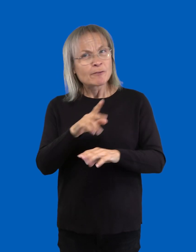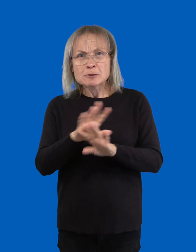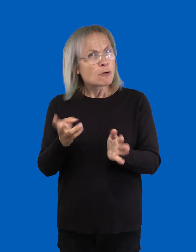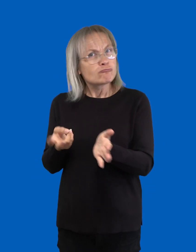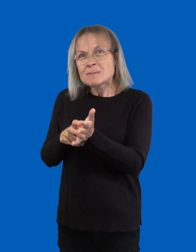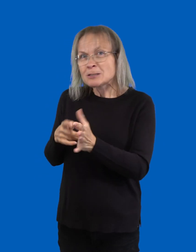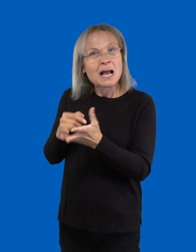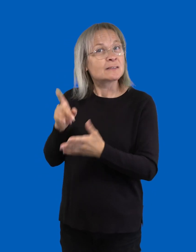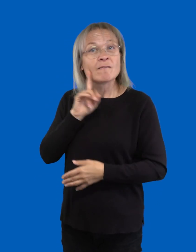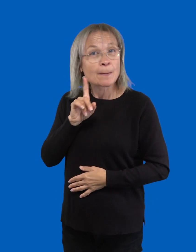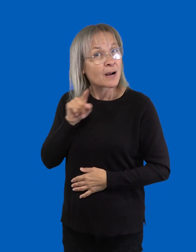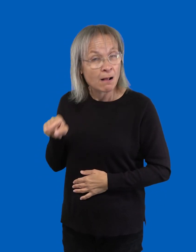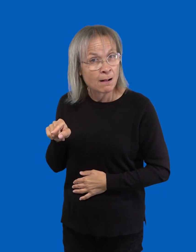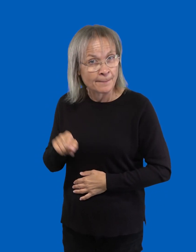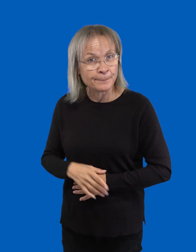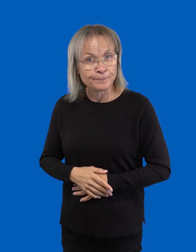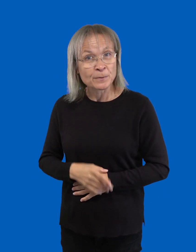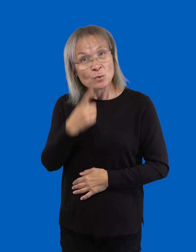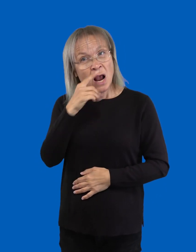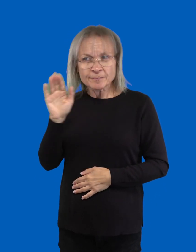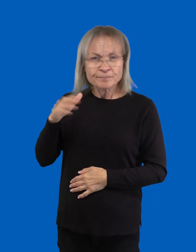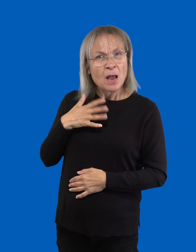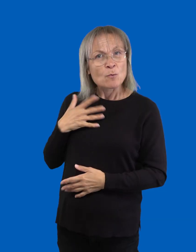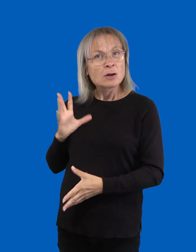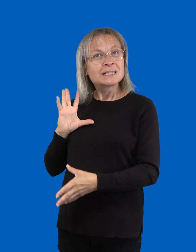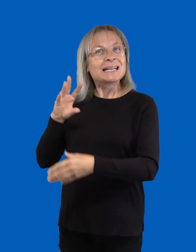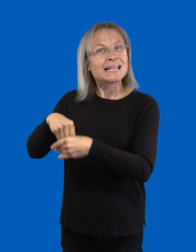If not, you can opt-in to receive routine invitations.